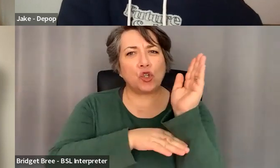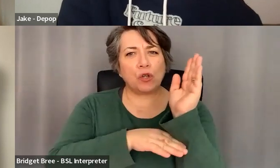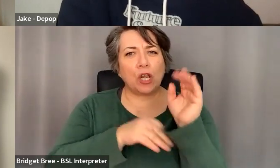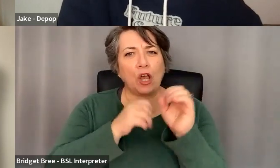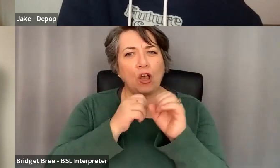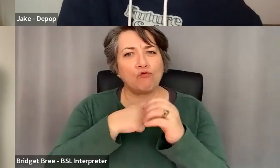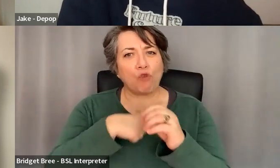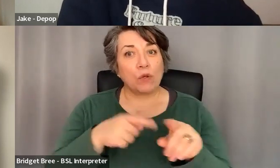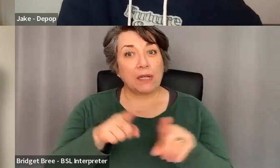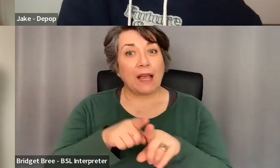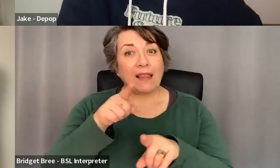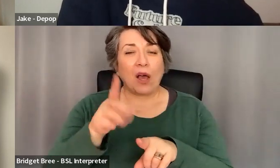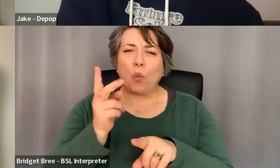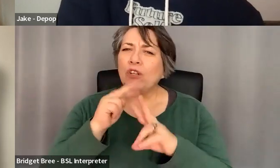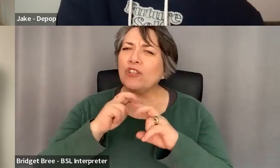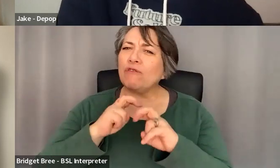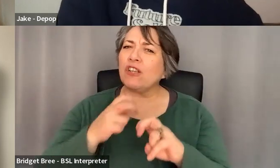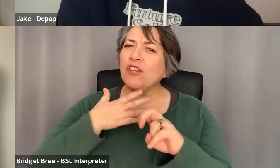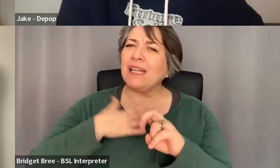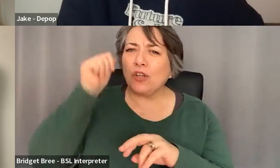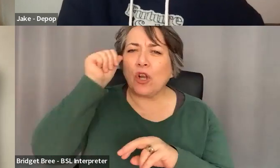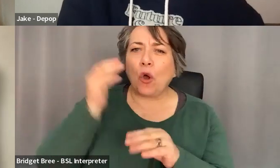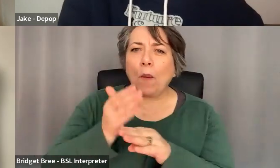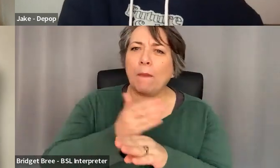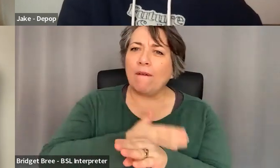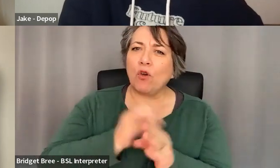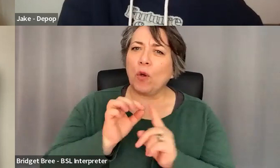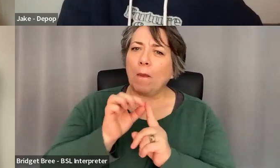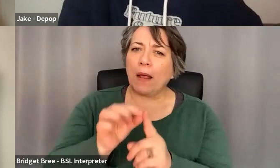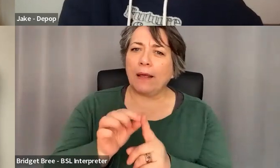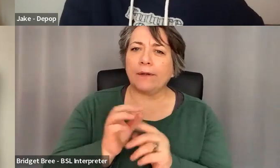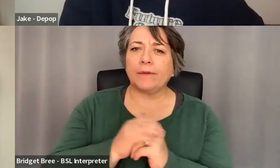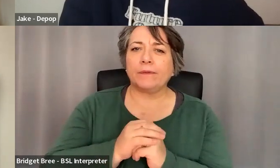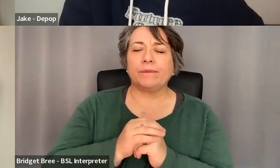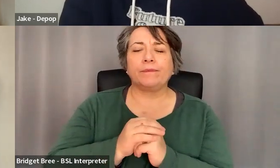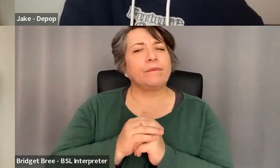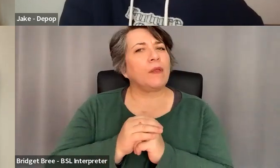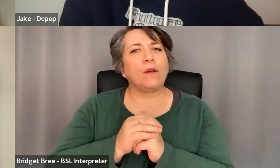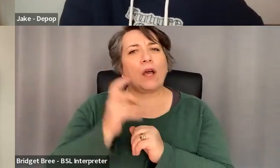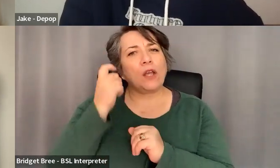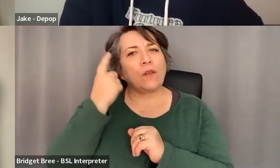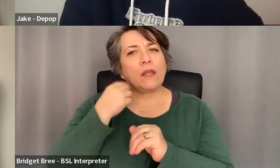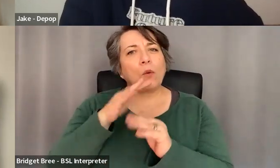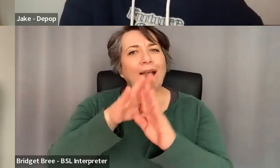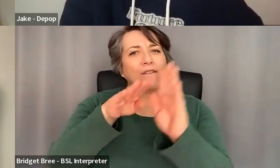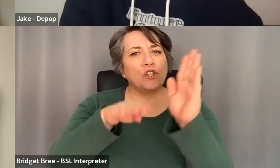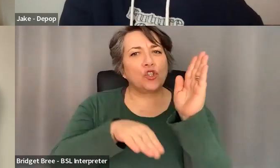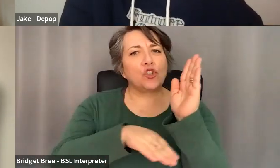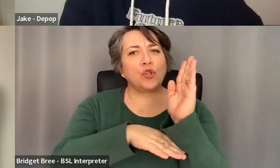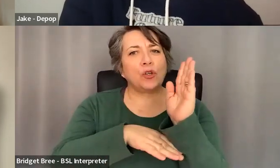advertise junior based and do you have advice on what a researcher should know if applying to Depop. Good question. Yeah, good. Question, I don't think we have any junior Research base roles at the moment,